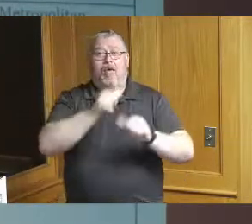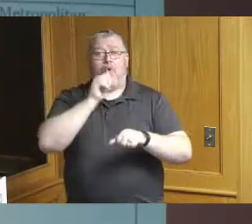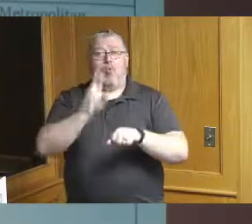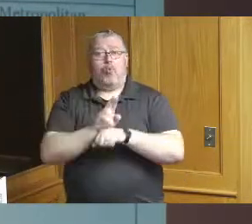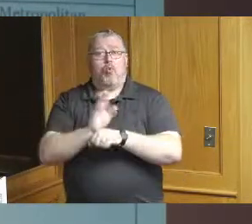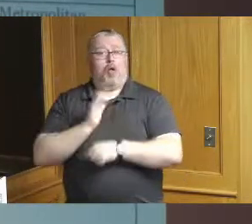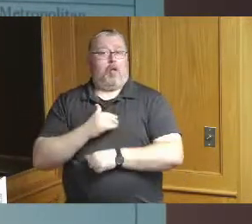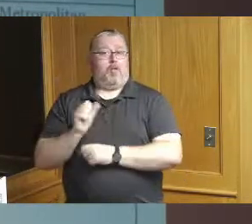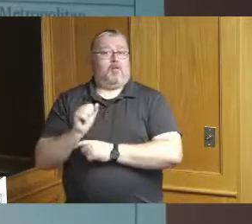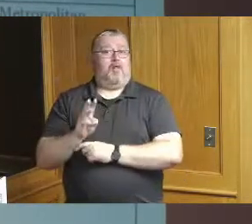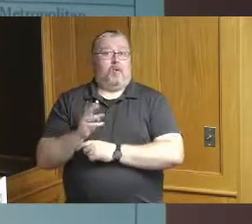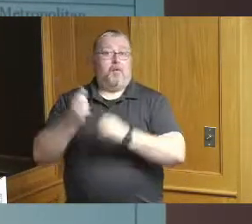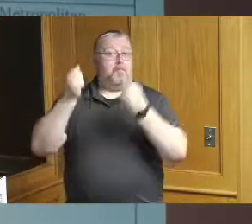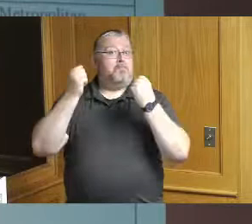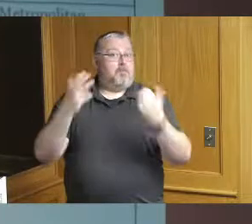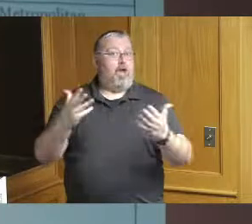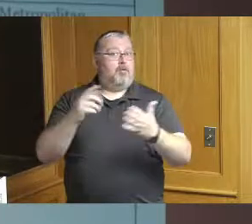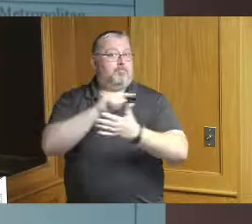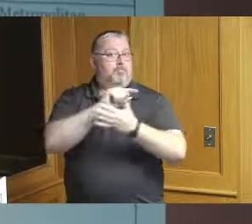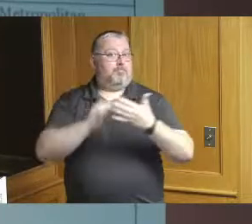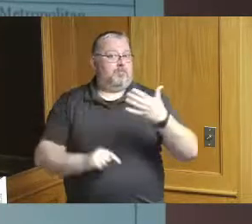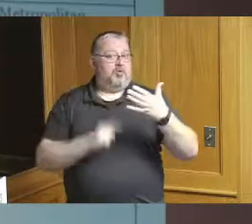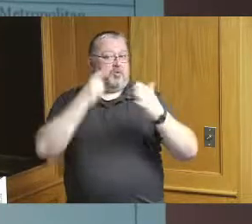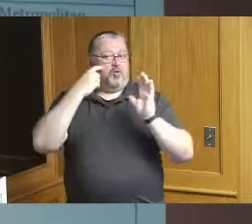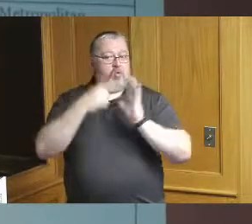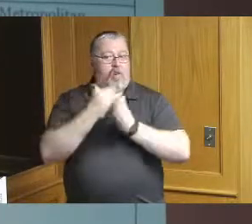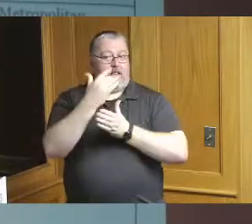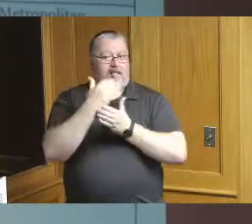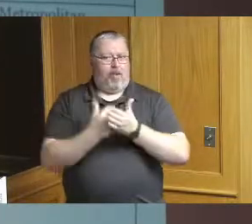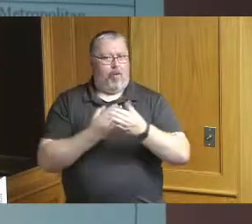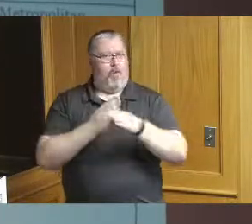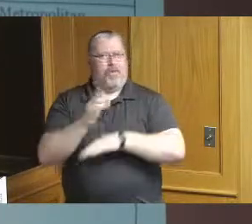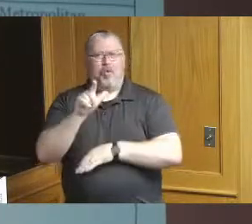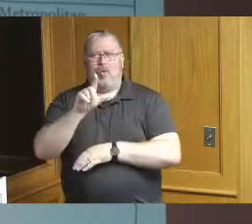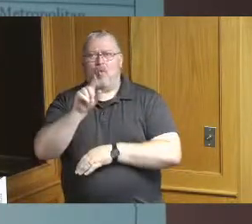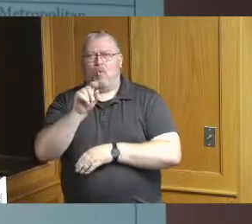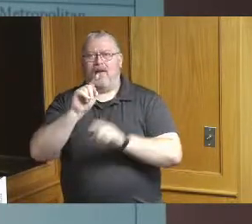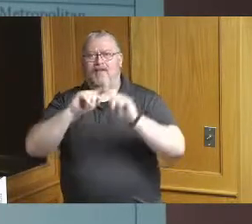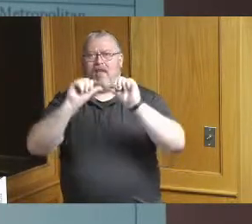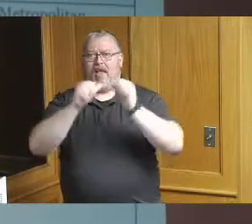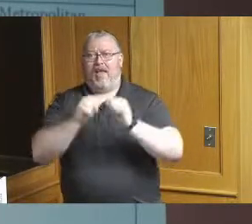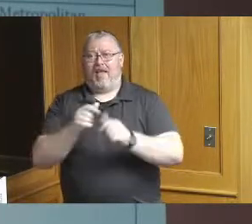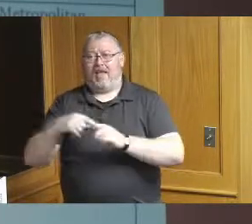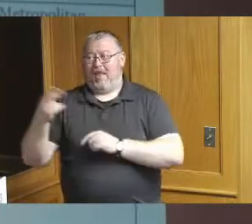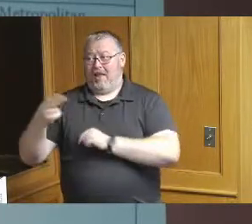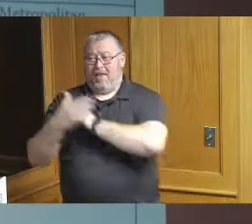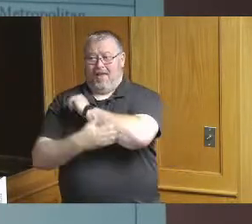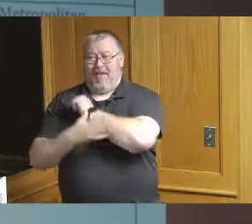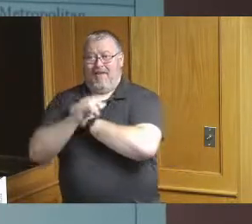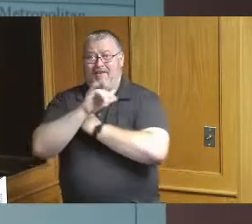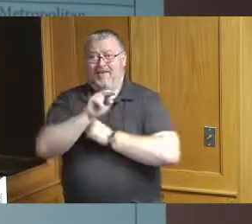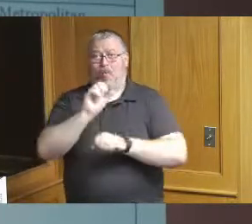quite a number of them close to over 20 agencies in Hamilton County and cincinnati but we also